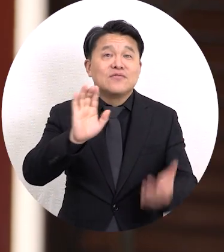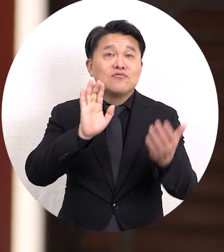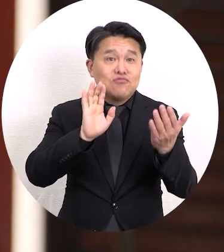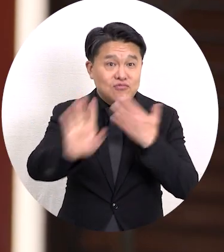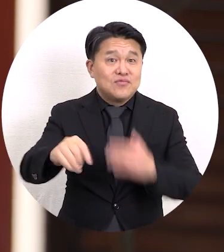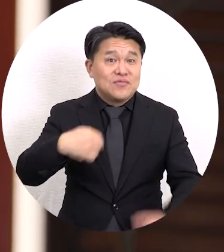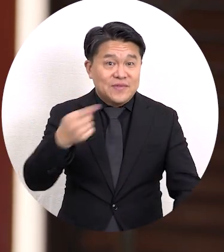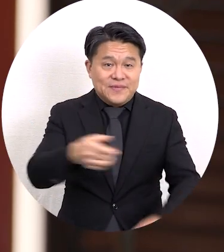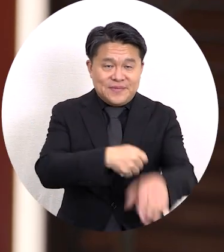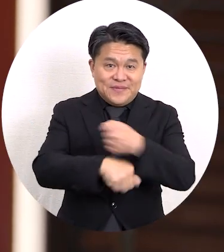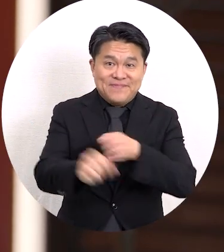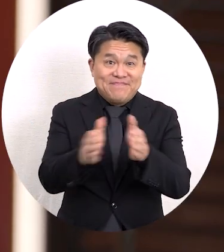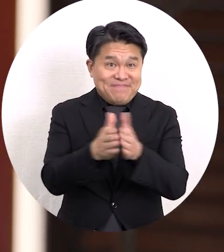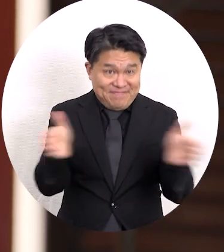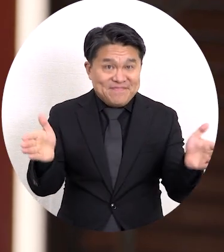and then we can start the discussion in earnest.